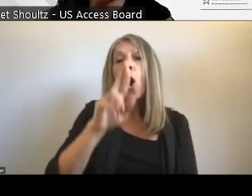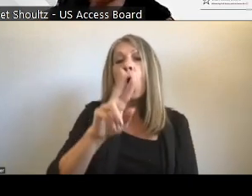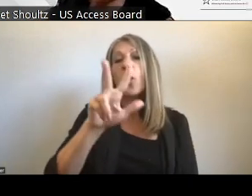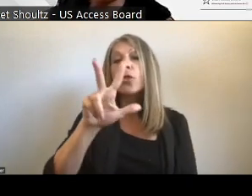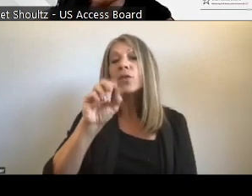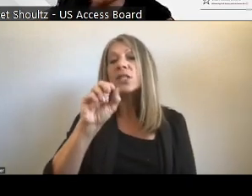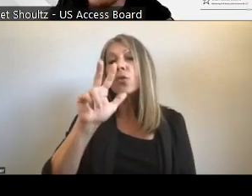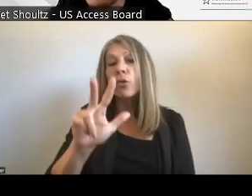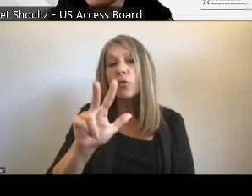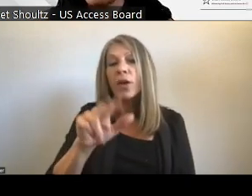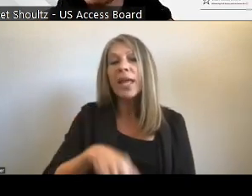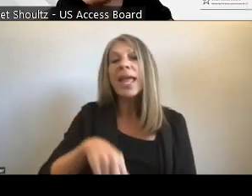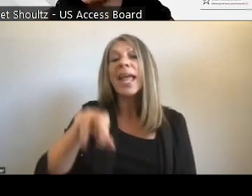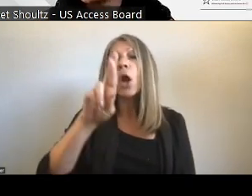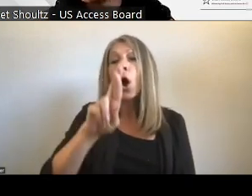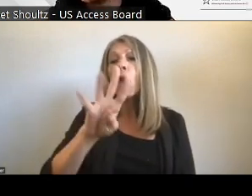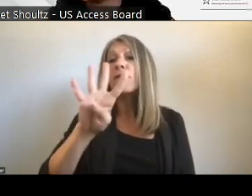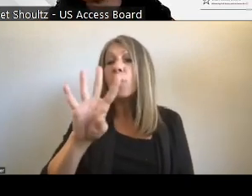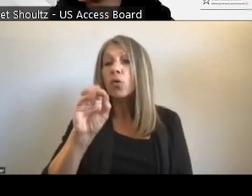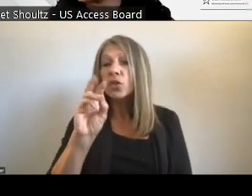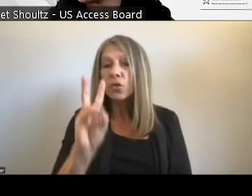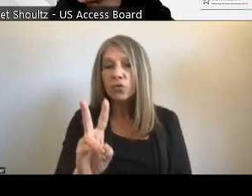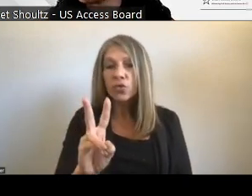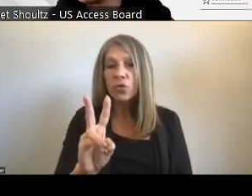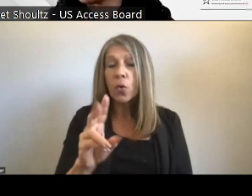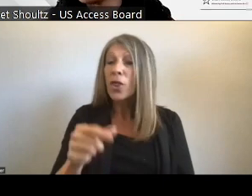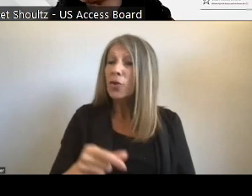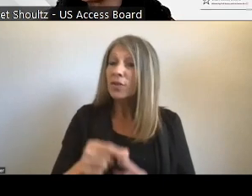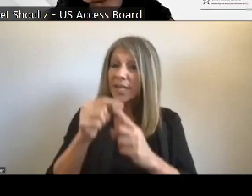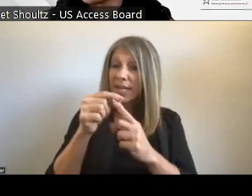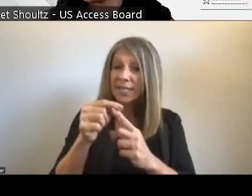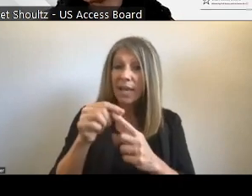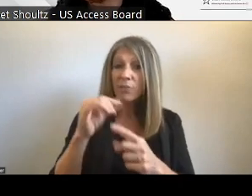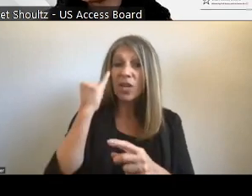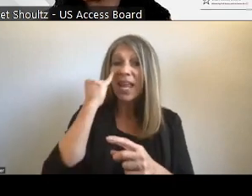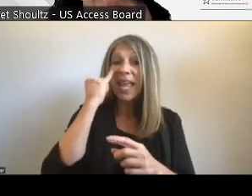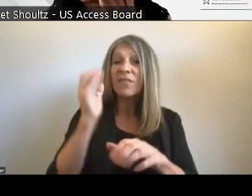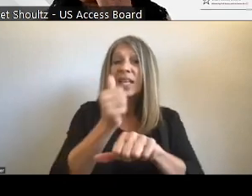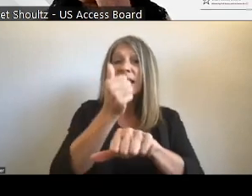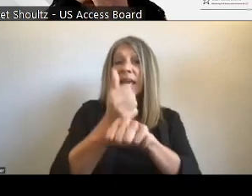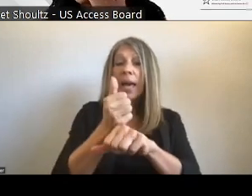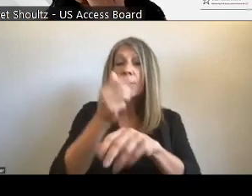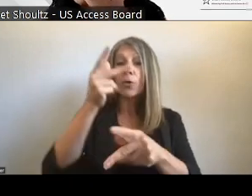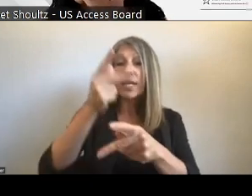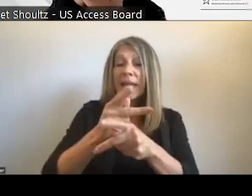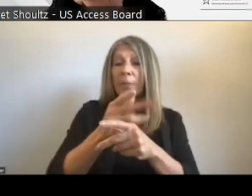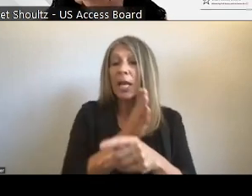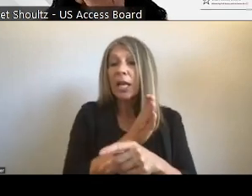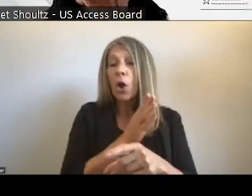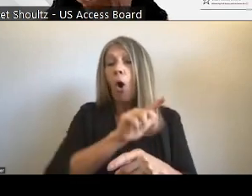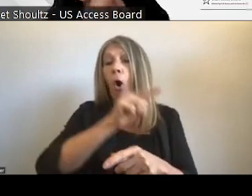R402. There is an exception if establishing or maintaining an alternate pedestrian access route